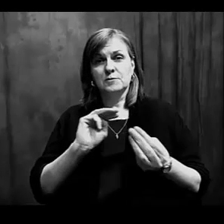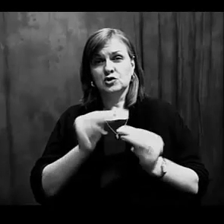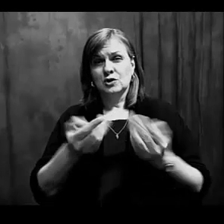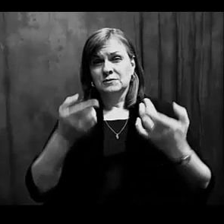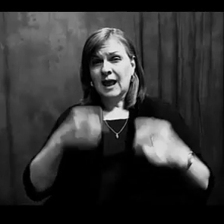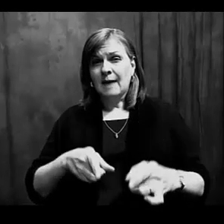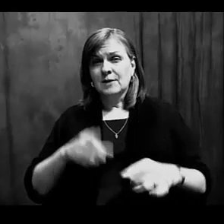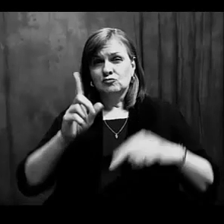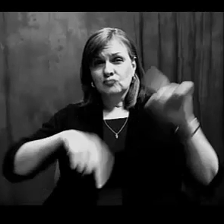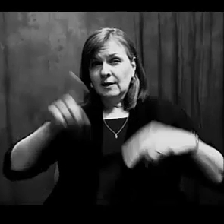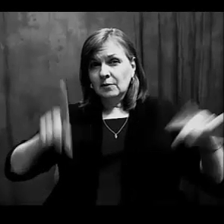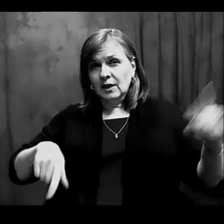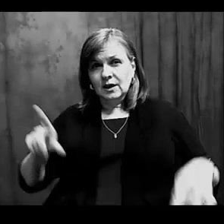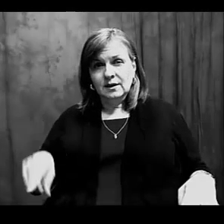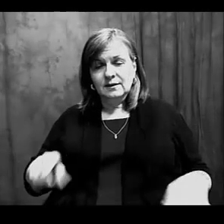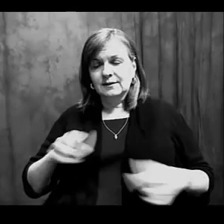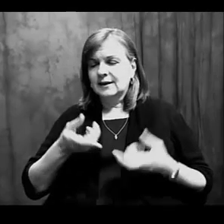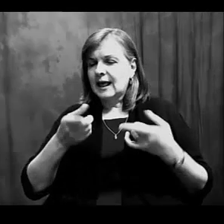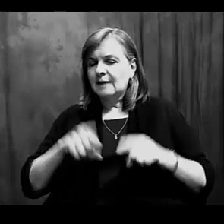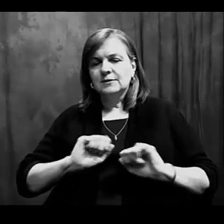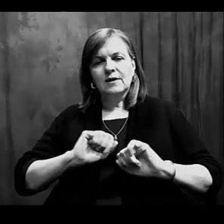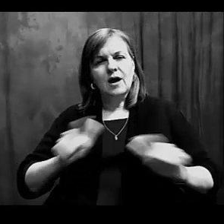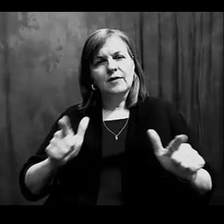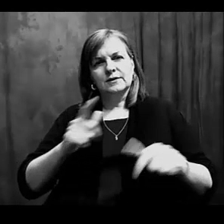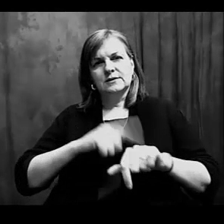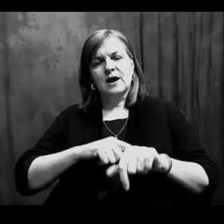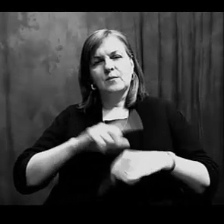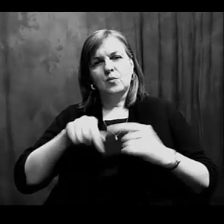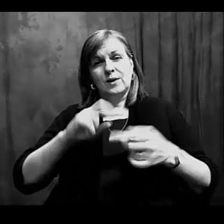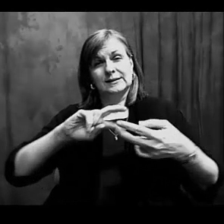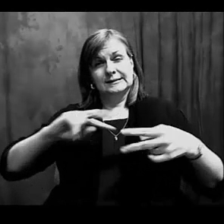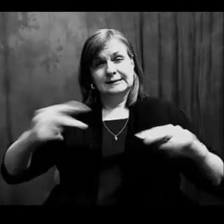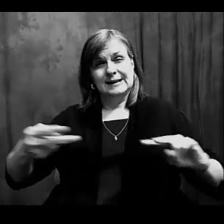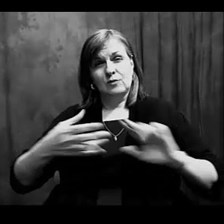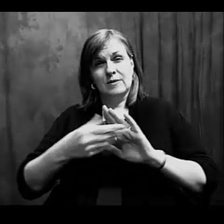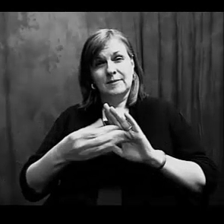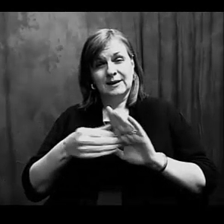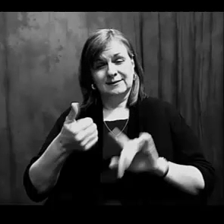mutationss are random - right - they happen all the time in DNA replication